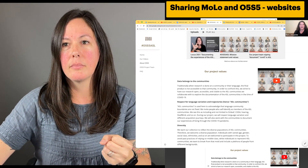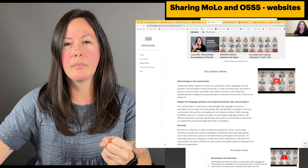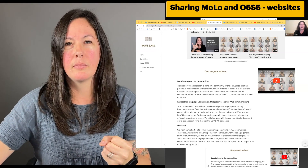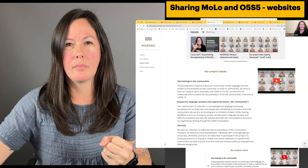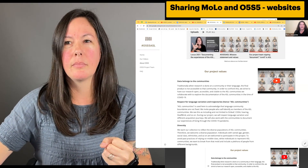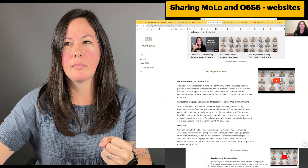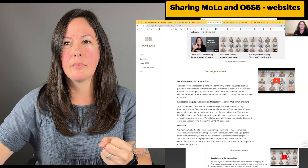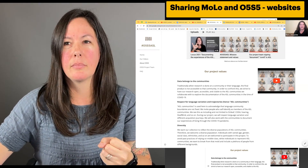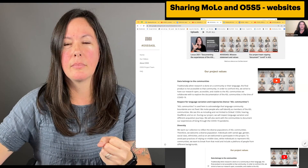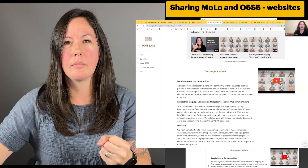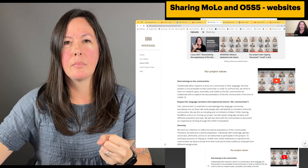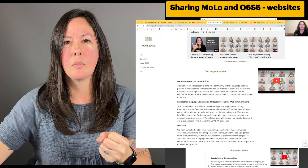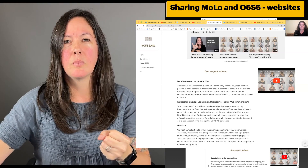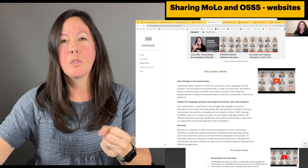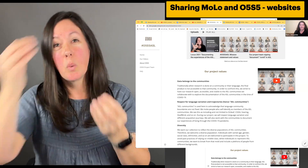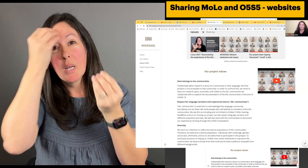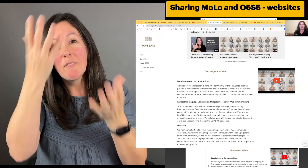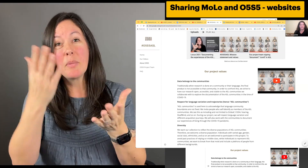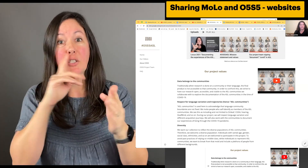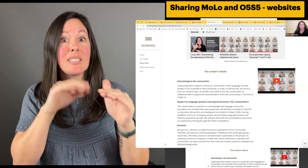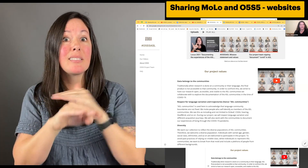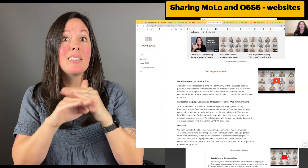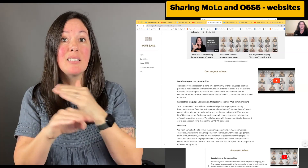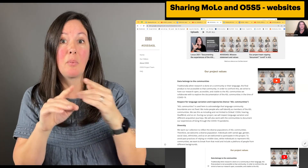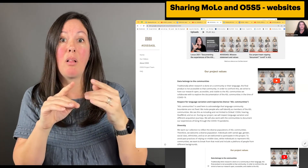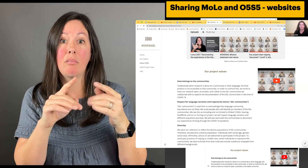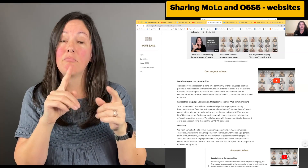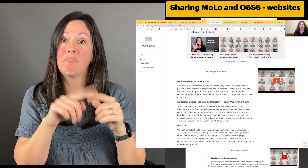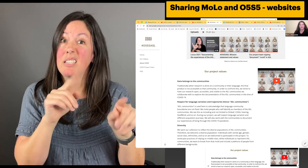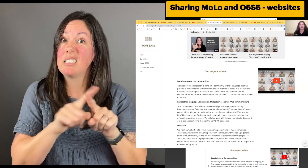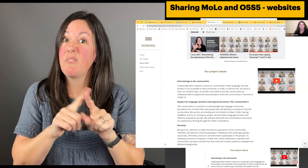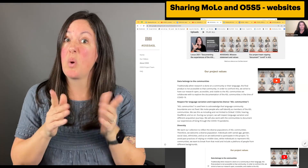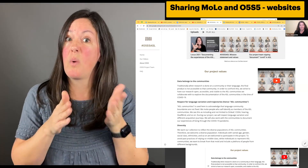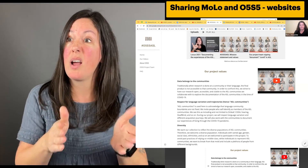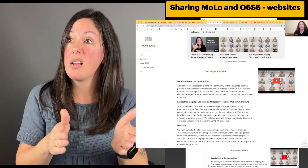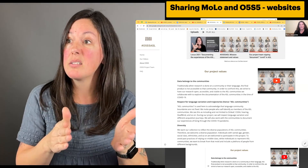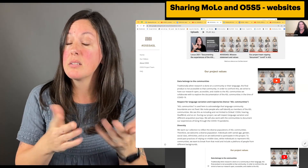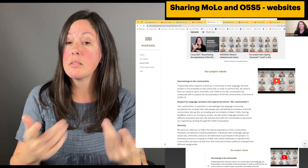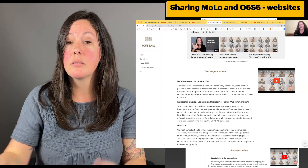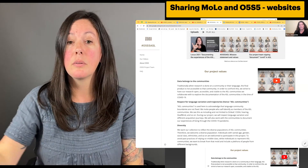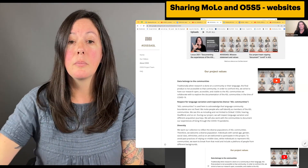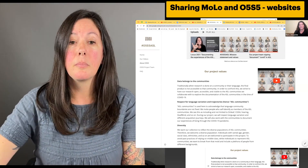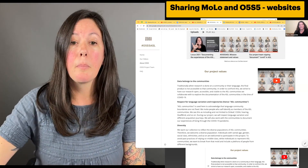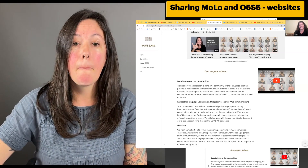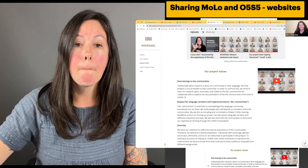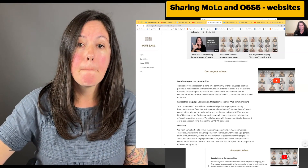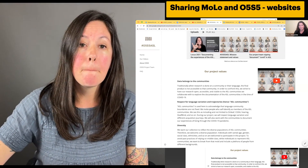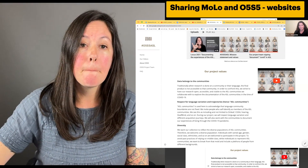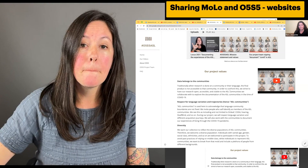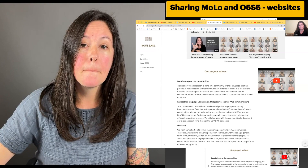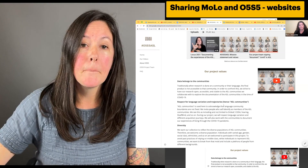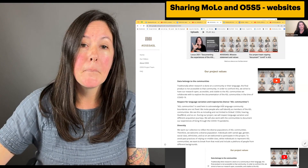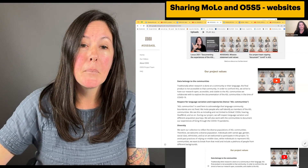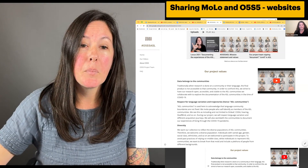highlight ASL on the page making sure that it's visible on every page the information is accessible in both ASL